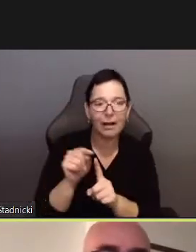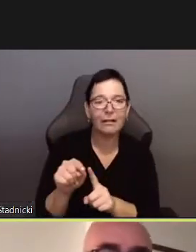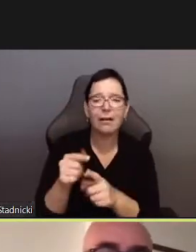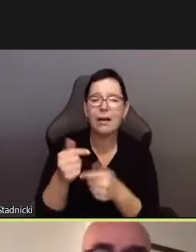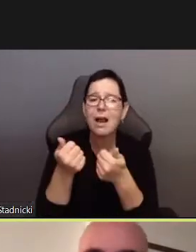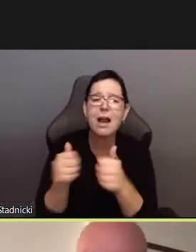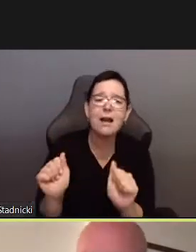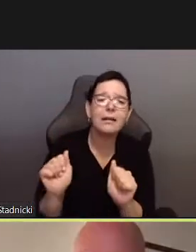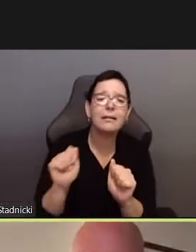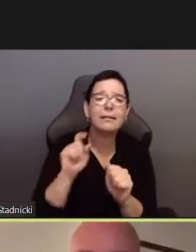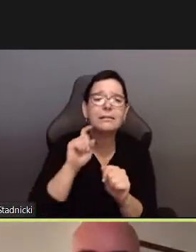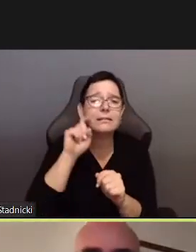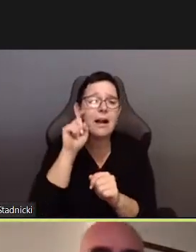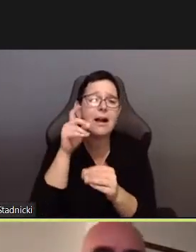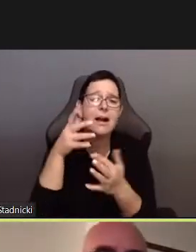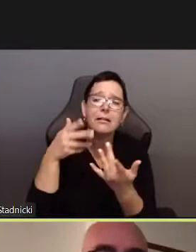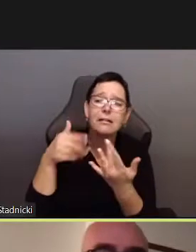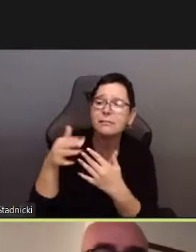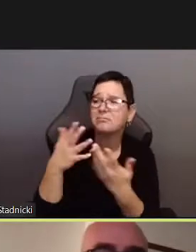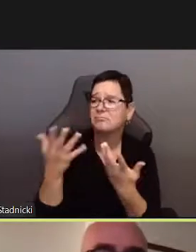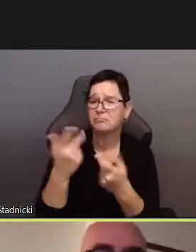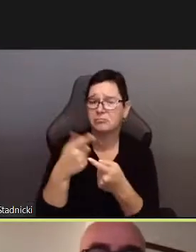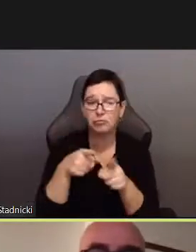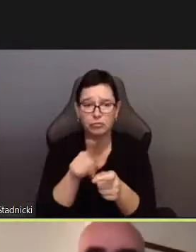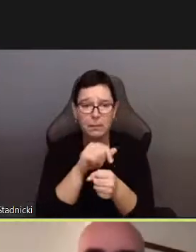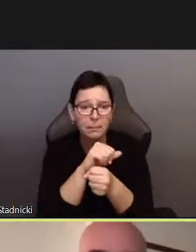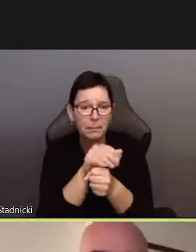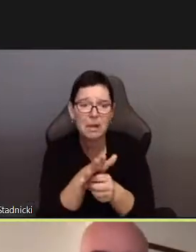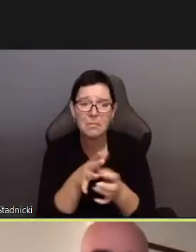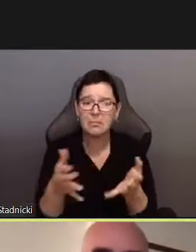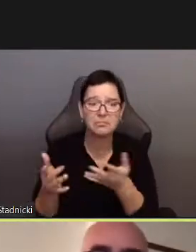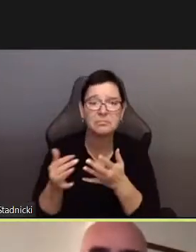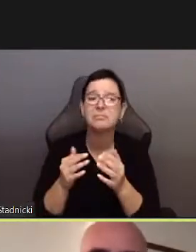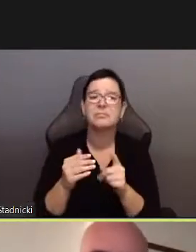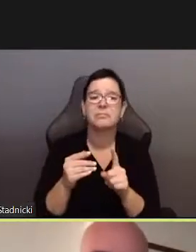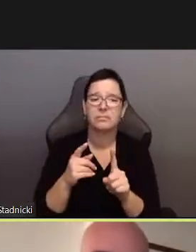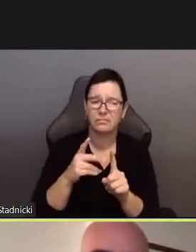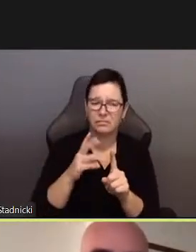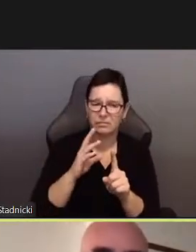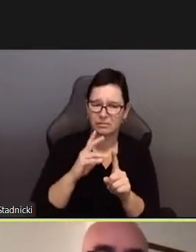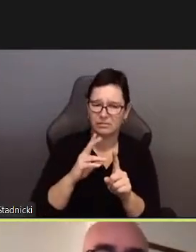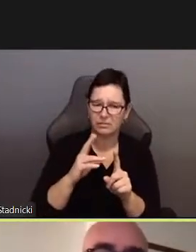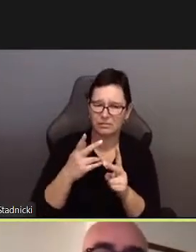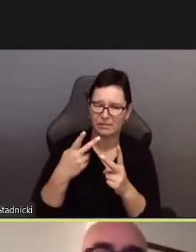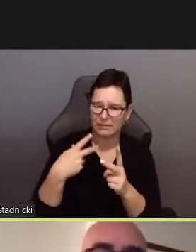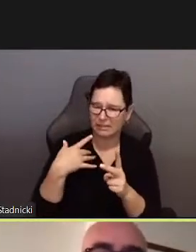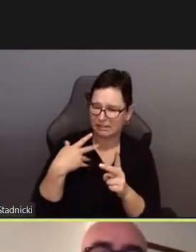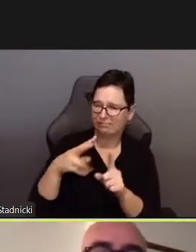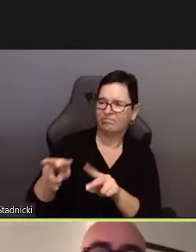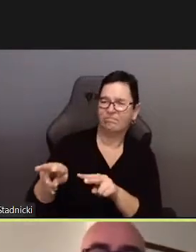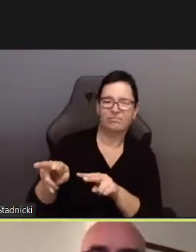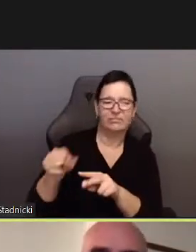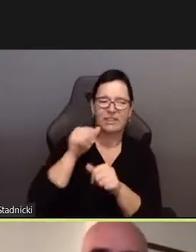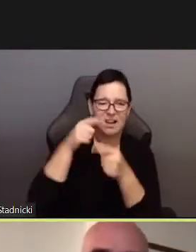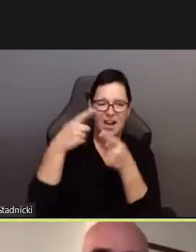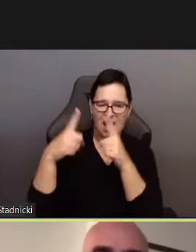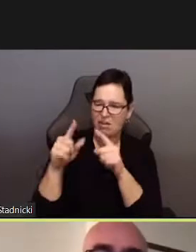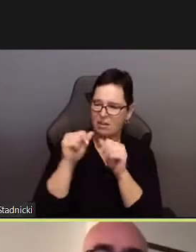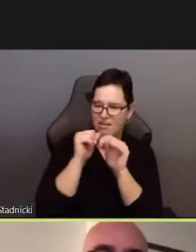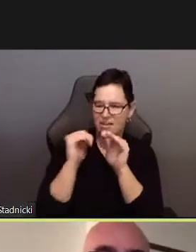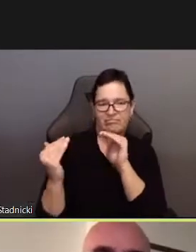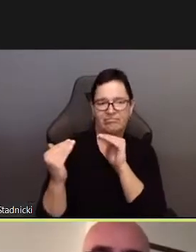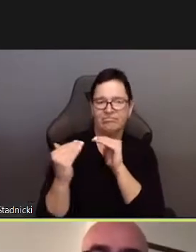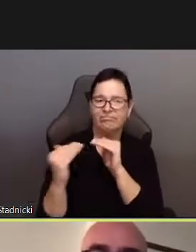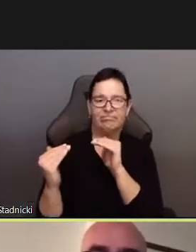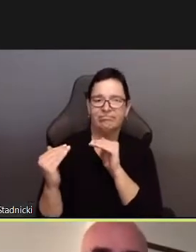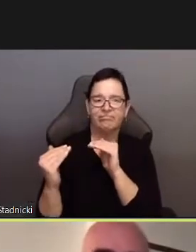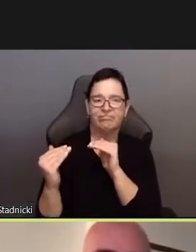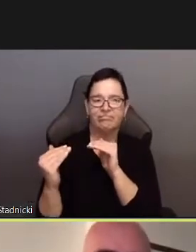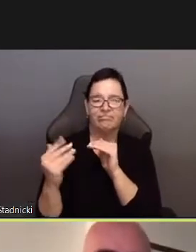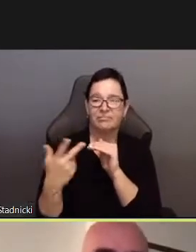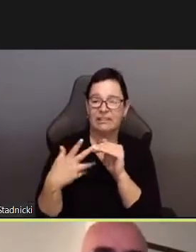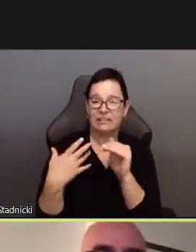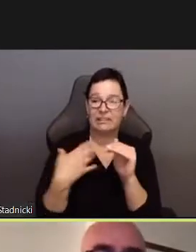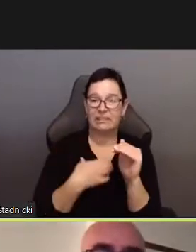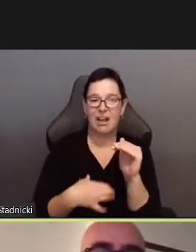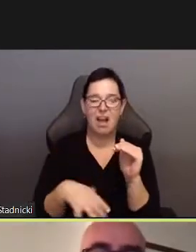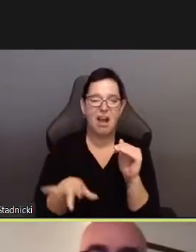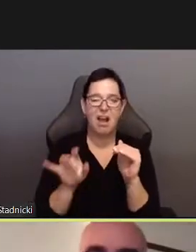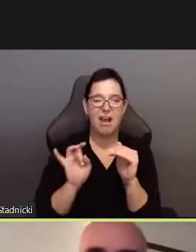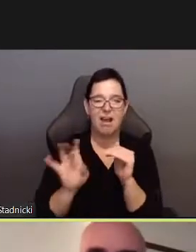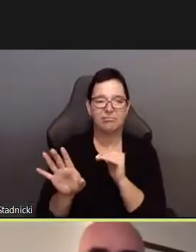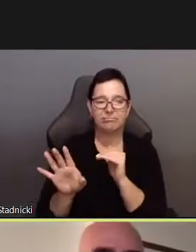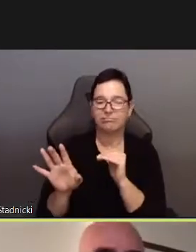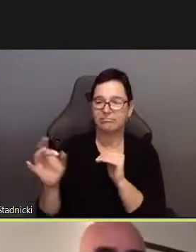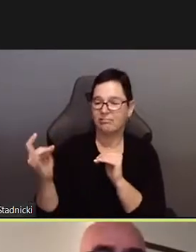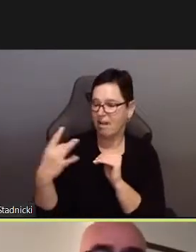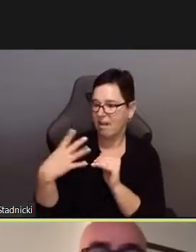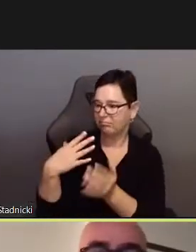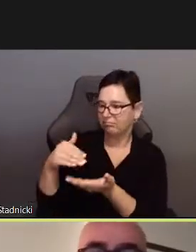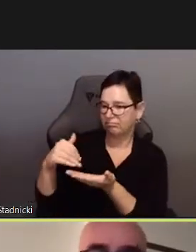Adam Phillips called it the first party we are not invited to.